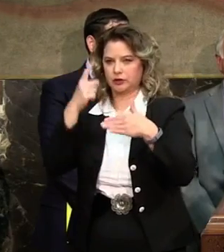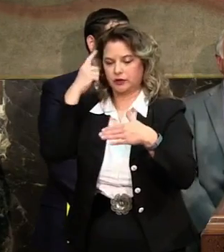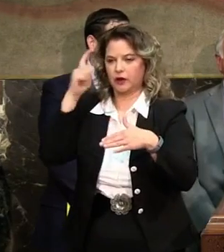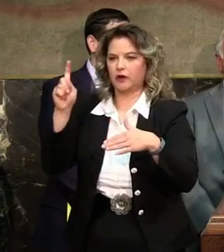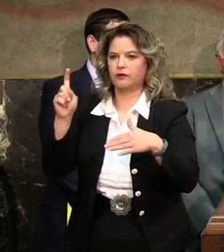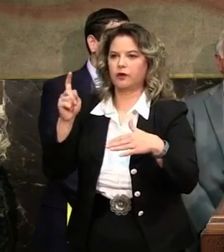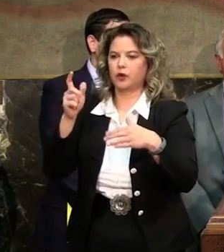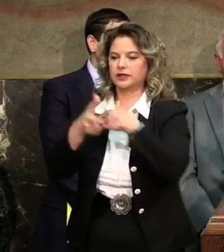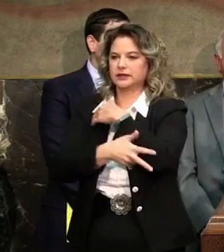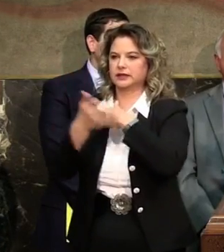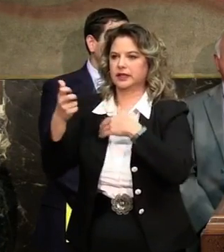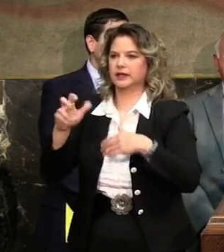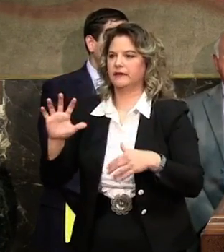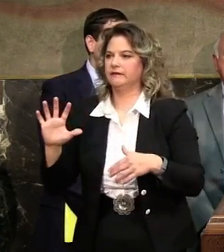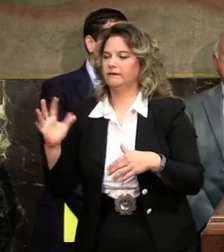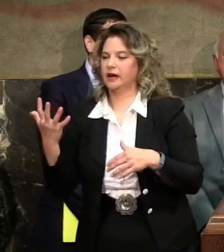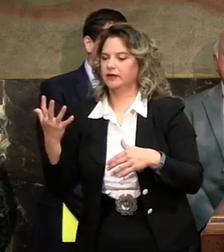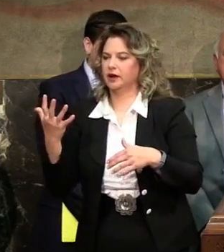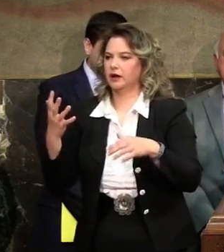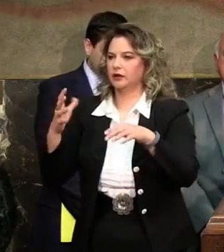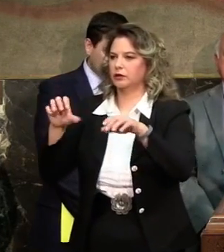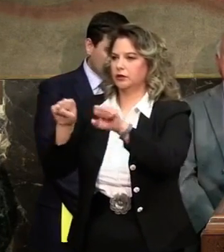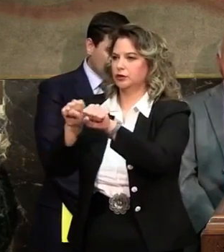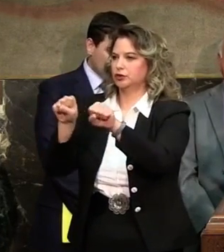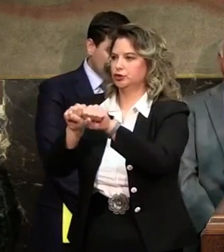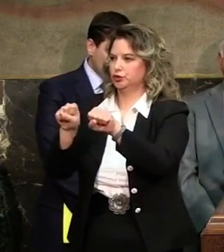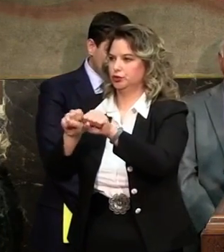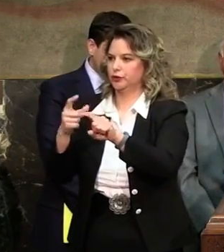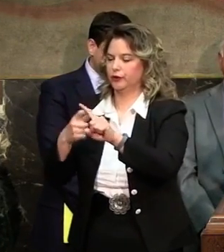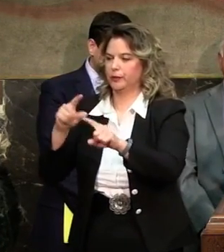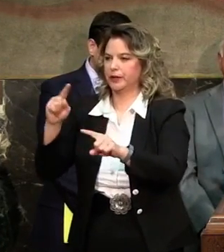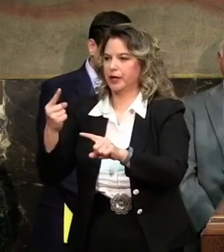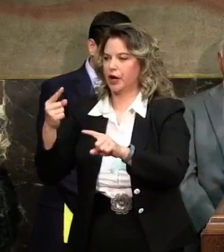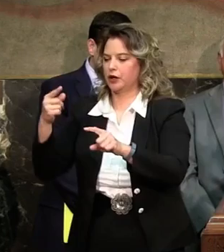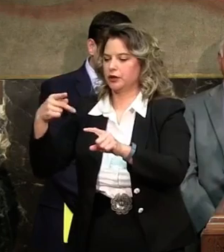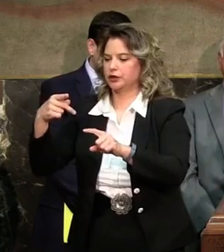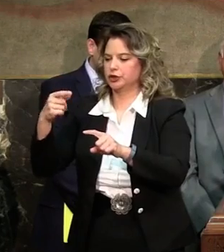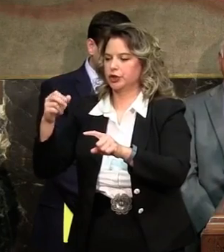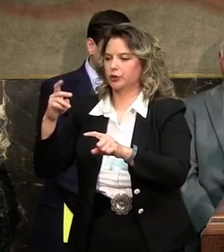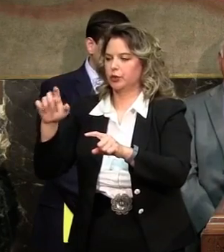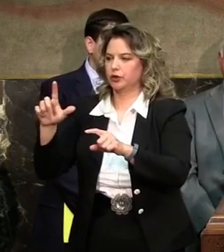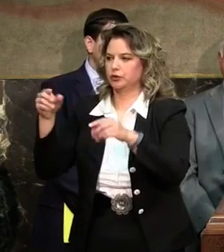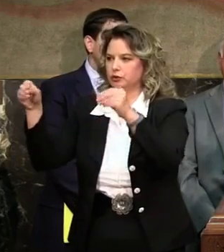New Orleans from a dollar general store to date he well he was sentenced to 26